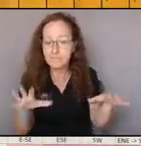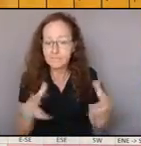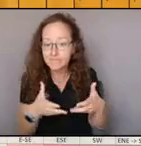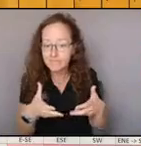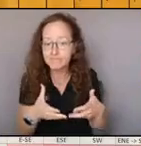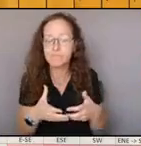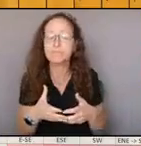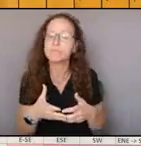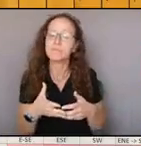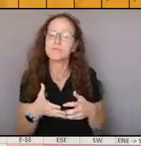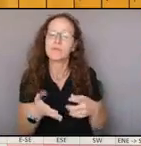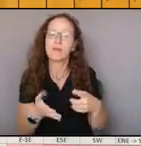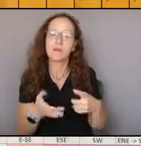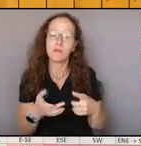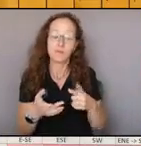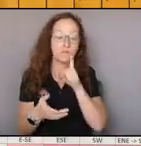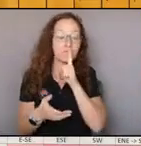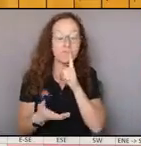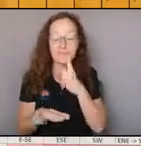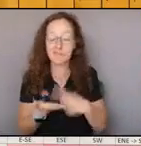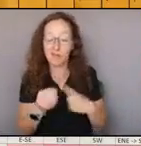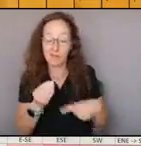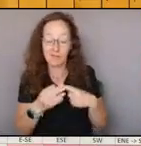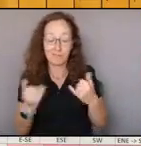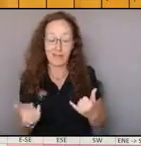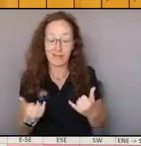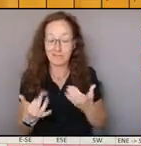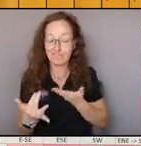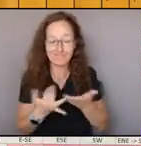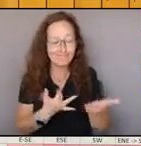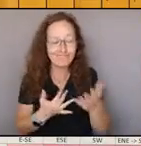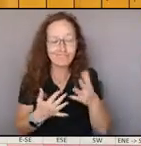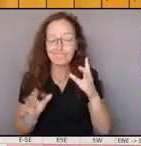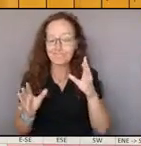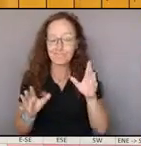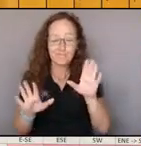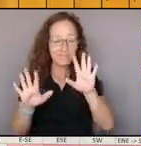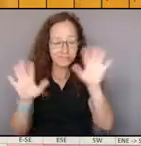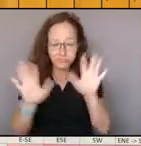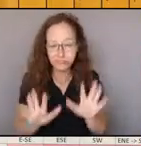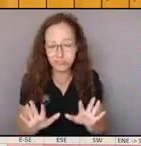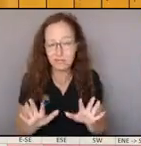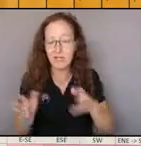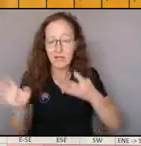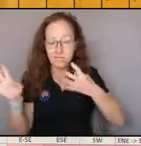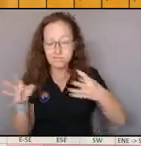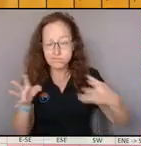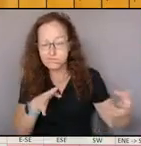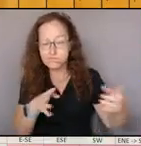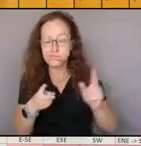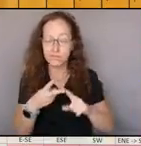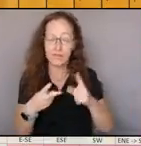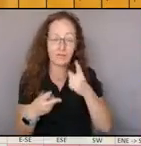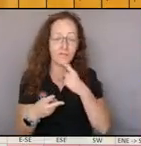WE ARE GOING THROUGH. HIGH WINDS, RED FLAG CONDITIONS TODAY. AND ACROSS THE ENTIRE FIRE AREA, THINGS ARE LOOKING